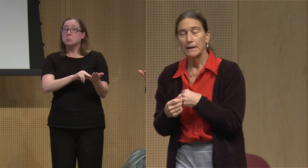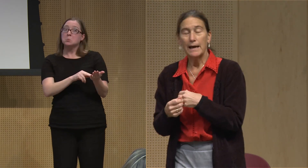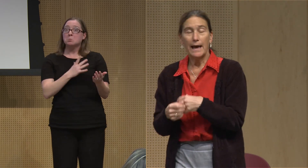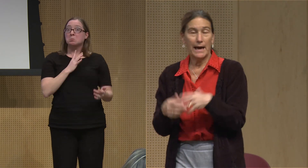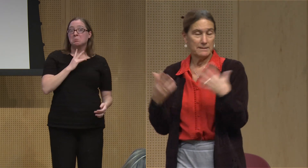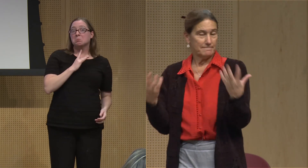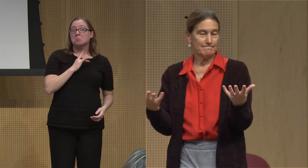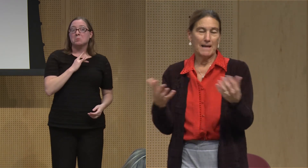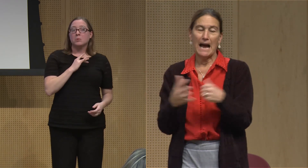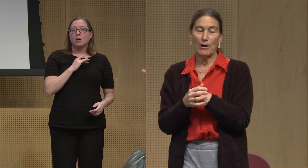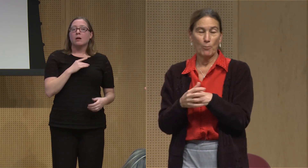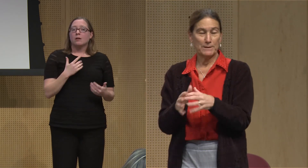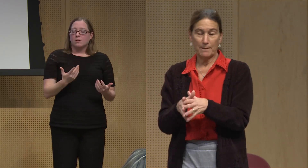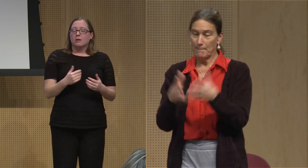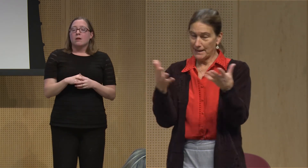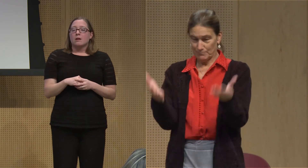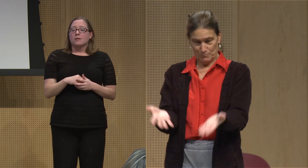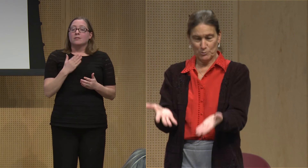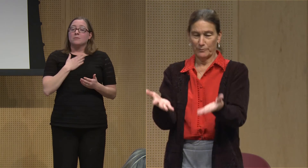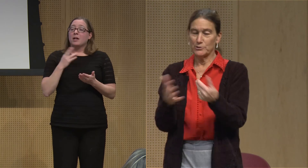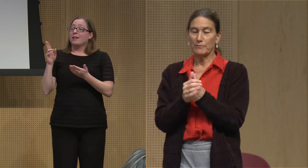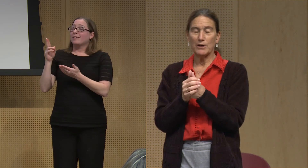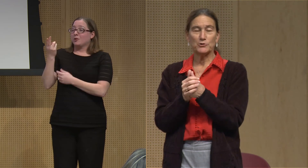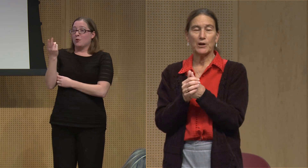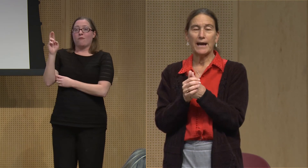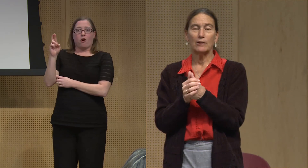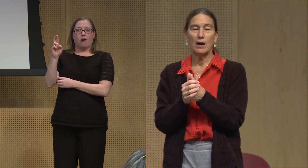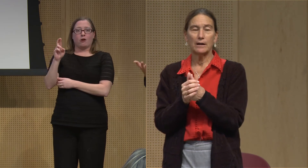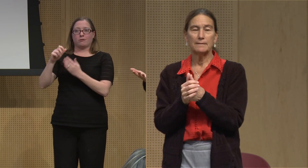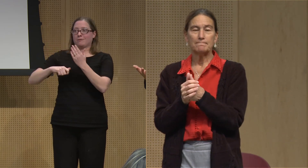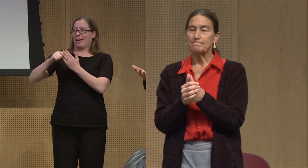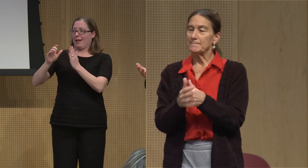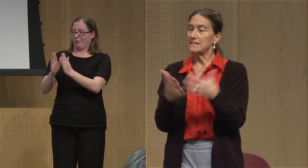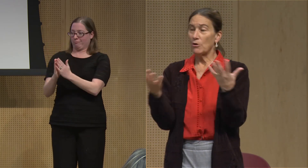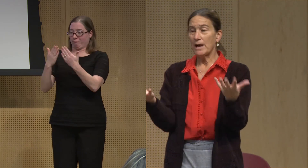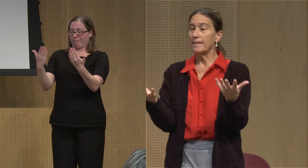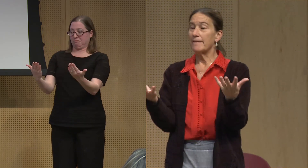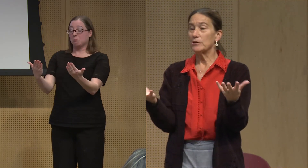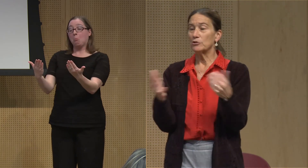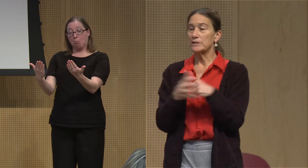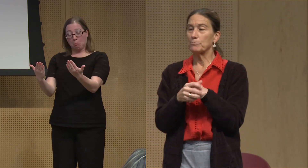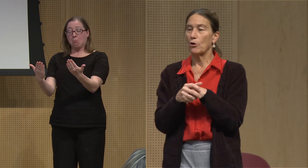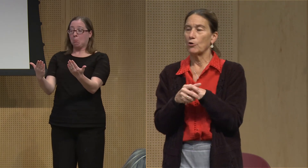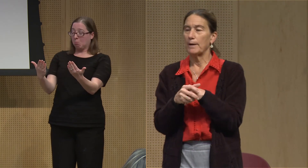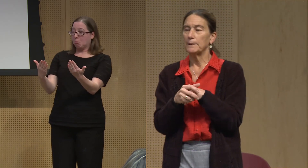AND I OPENED UP MY UNIVERSITY OF ROCHESTER CATALOGUE, SAID, "OH, YEAH. THEY HAVE A NURSING PROGRAM."